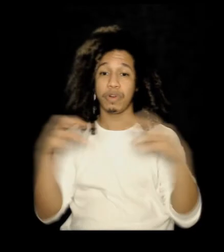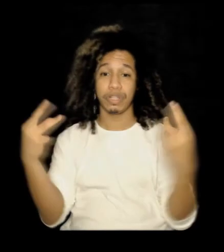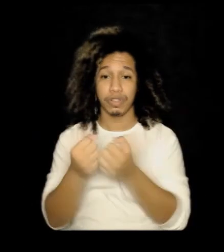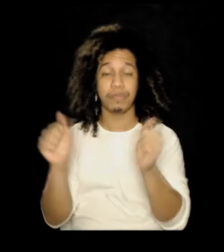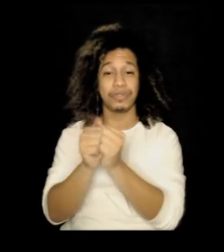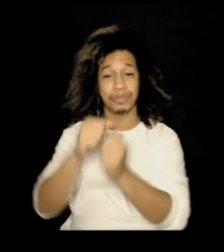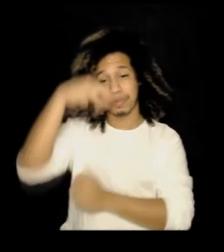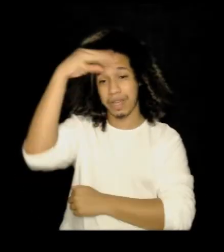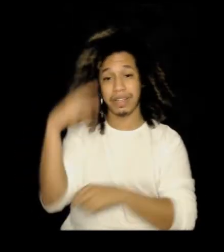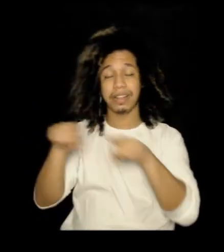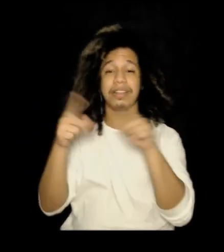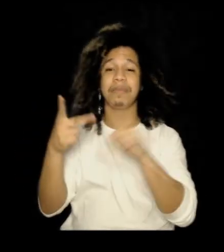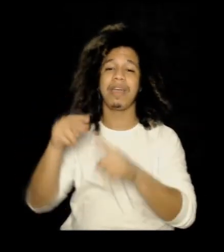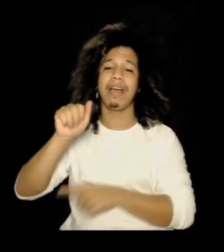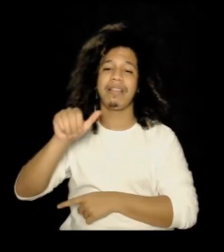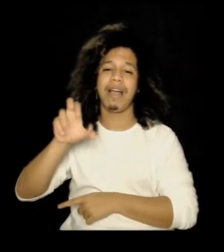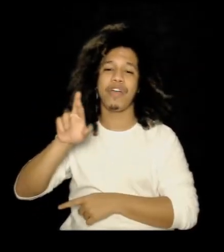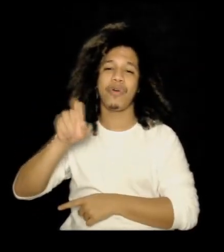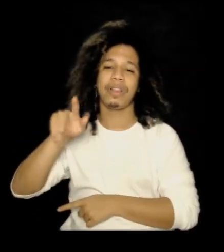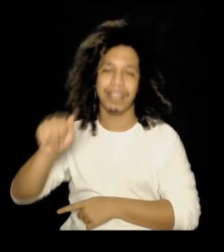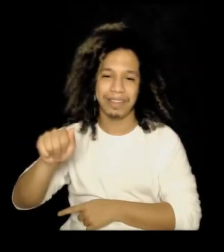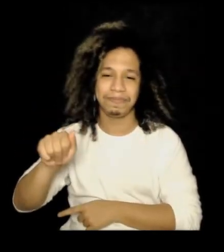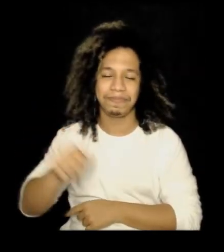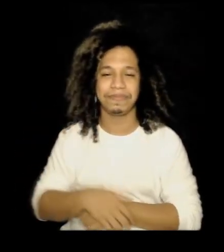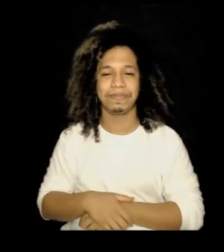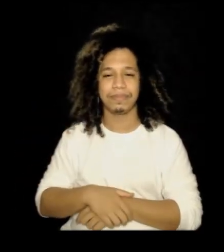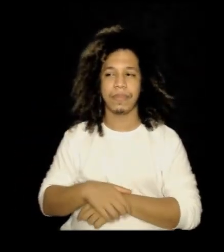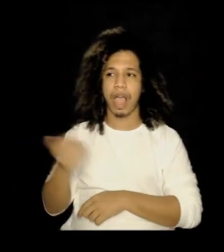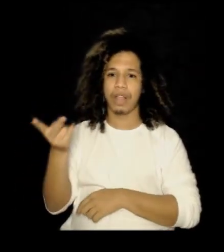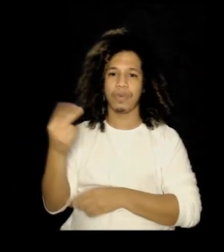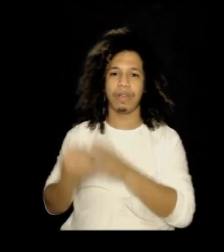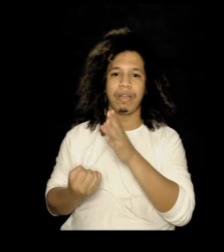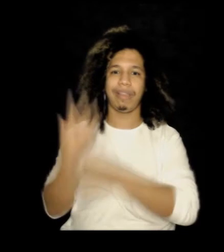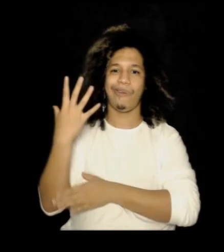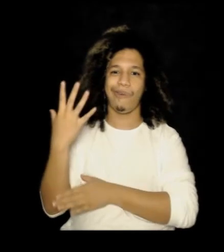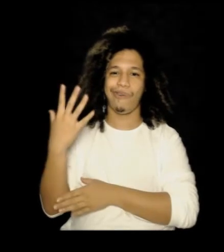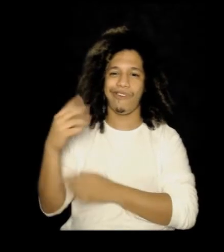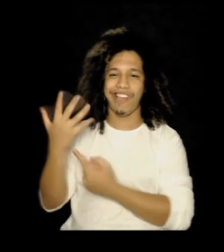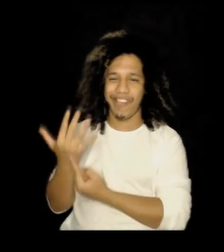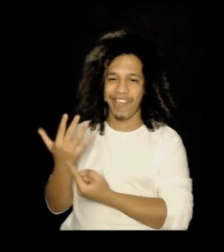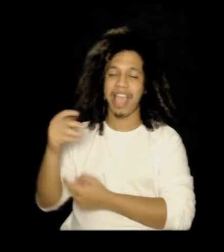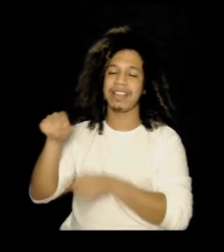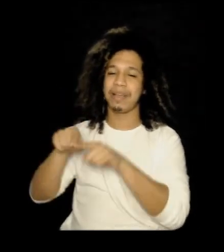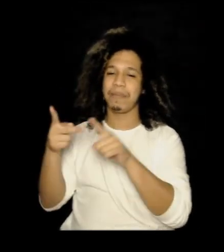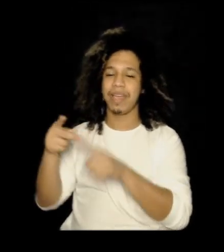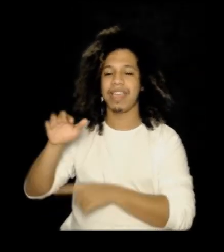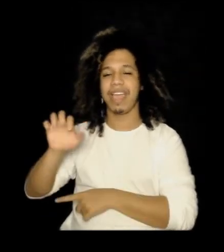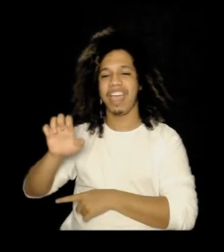Mariana Pérez and Ana Carolina Bastos, which are the creators of EFOPLI. And since then he has never stopped